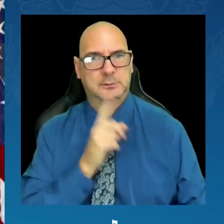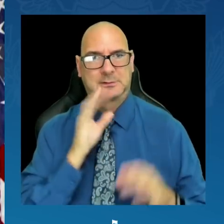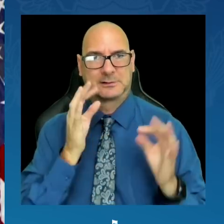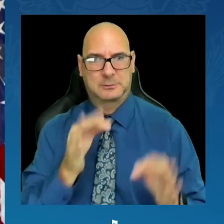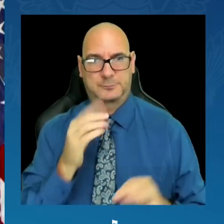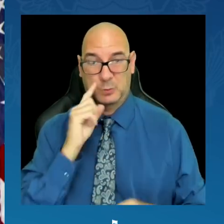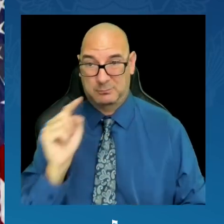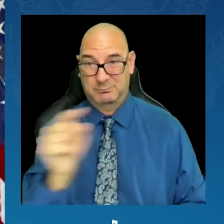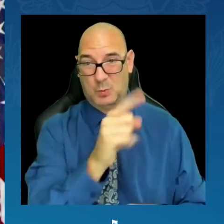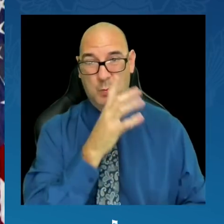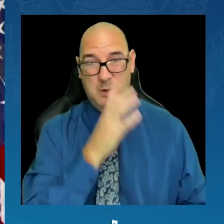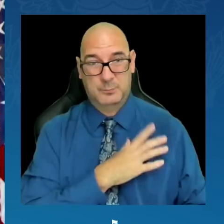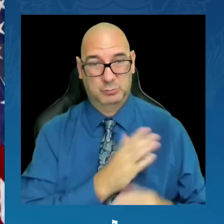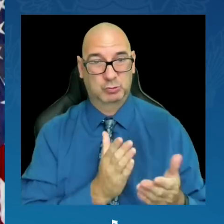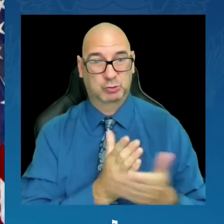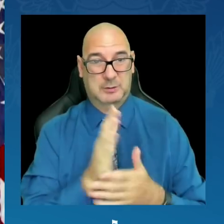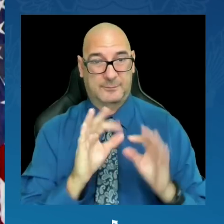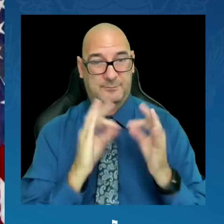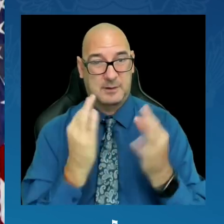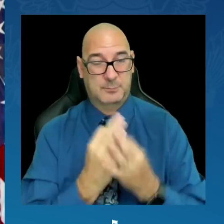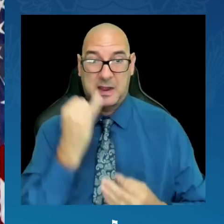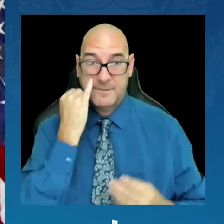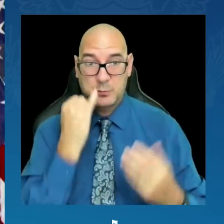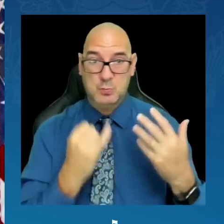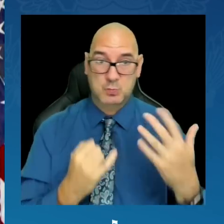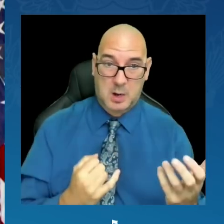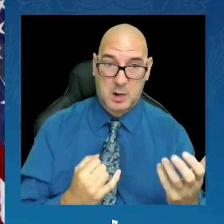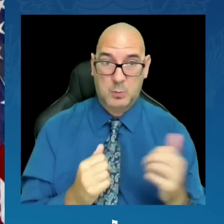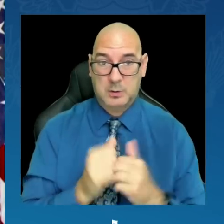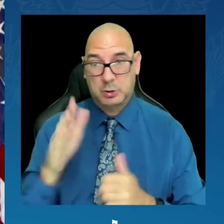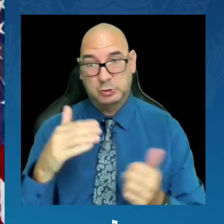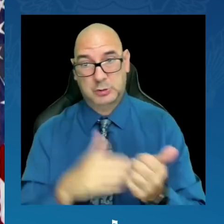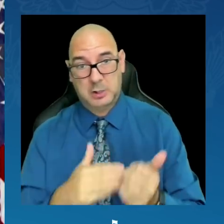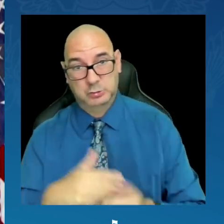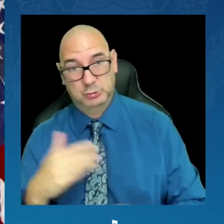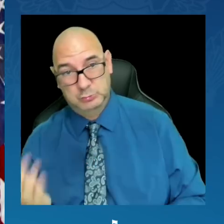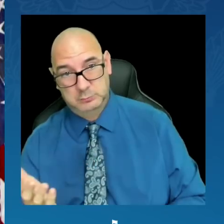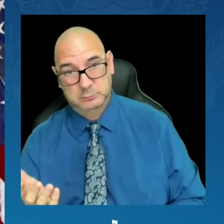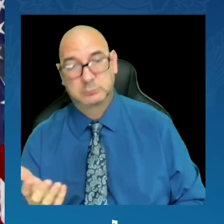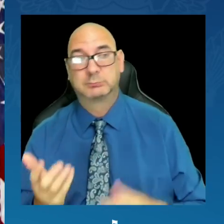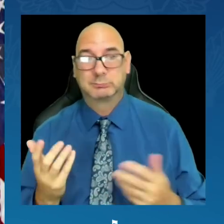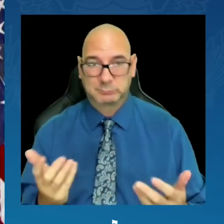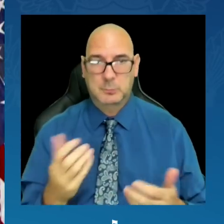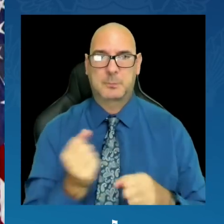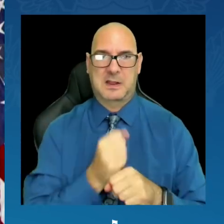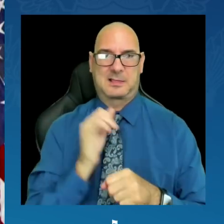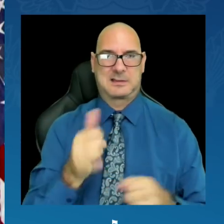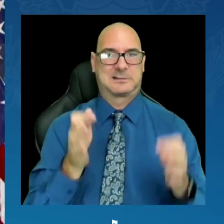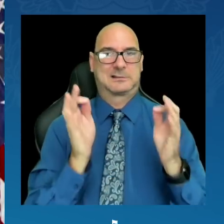if she wishes with her physician to make this decision. We've lost some ground today